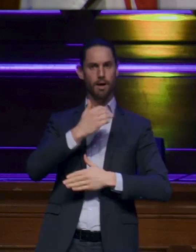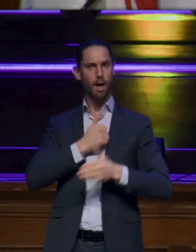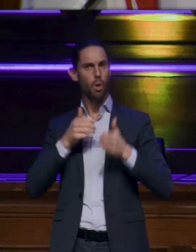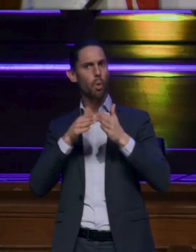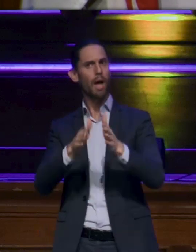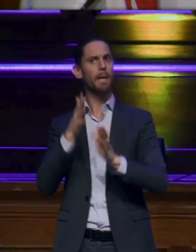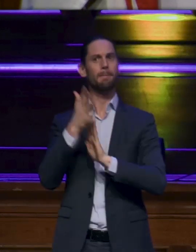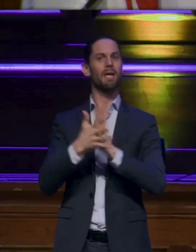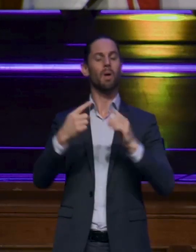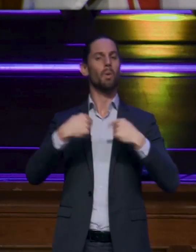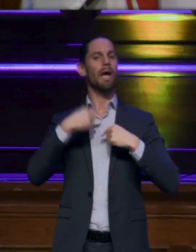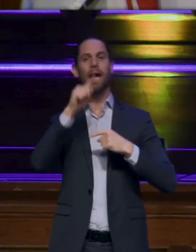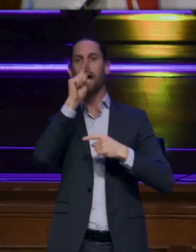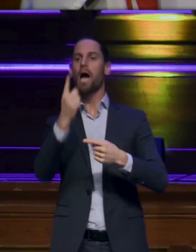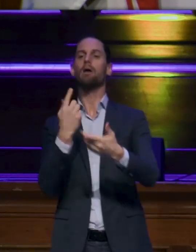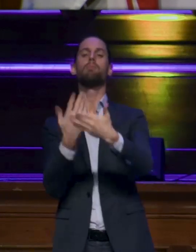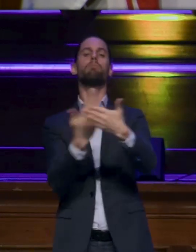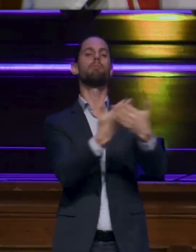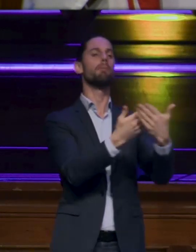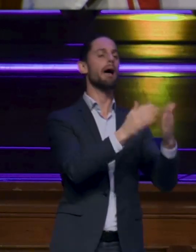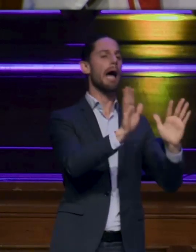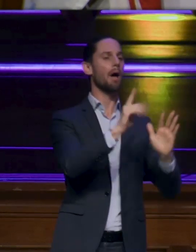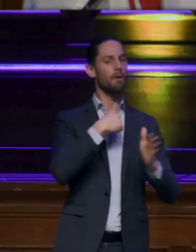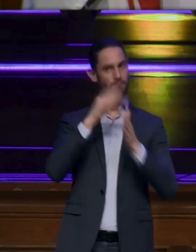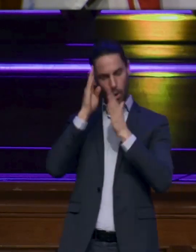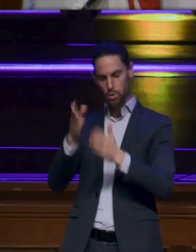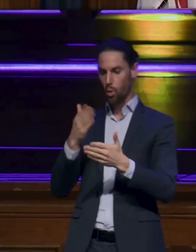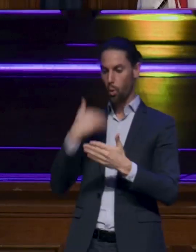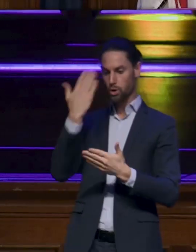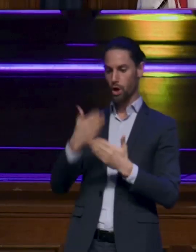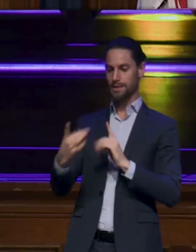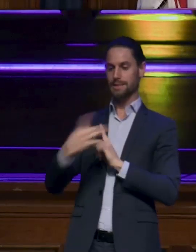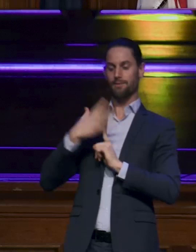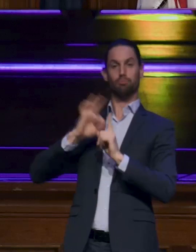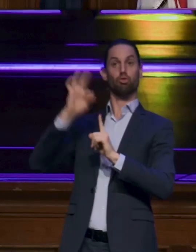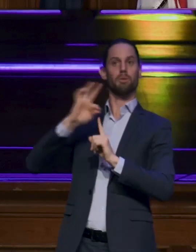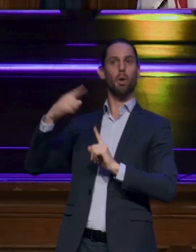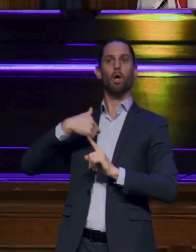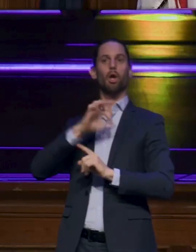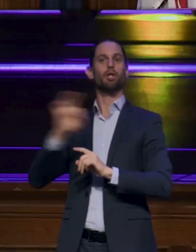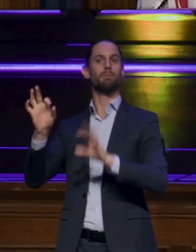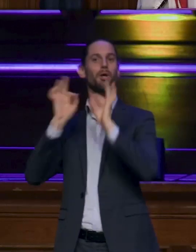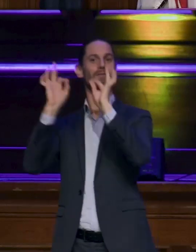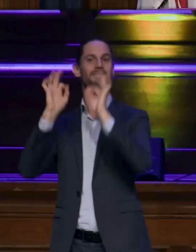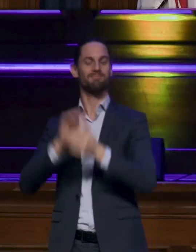not ones to lecture we just runs to focus on some self-improvement we've got a lot of work to do let me press you a little on that because that's a question